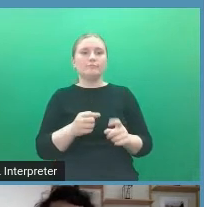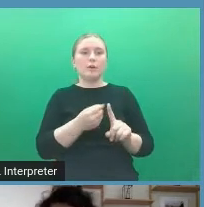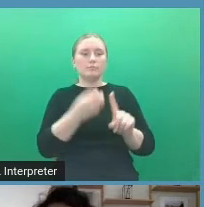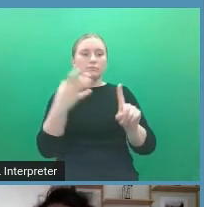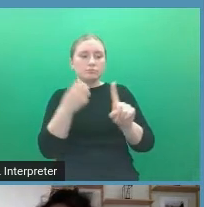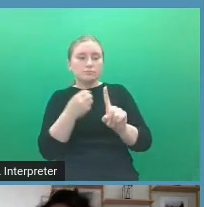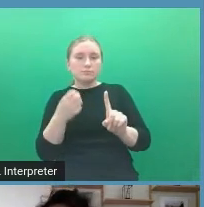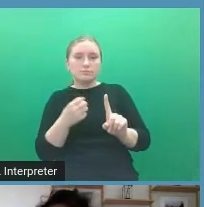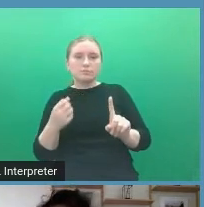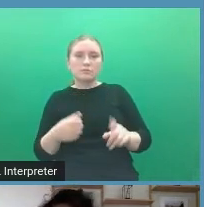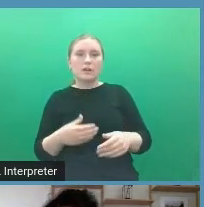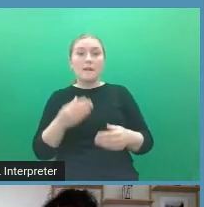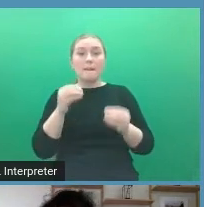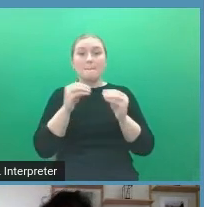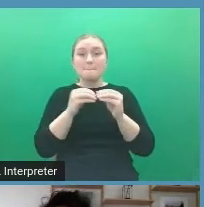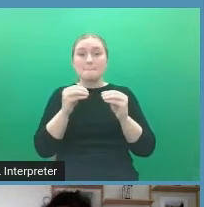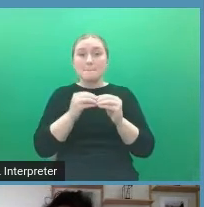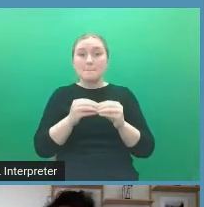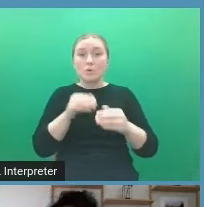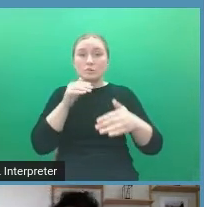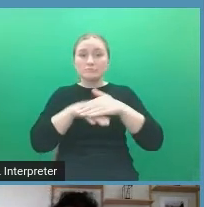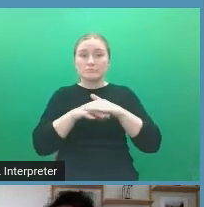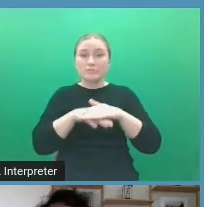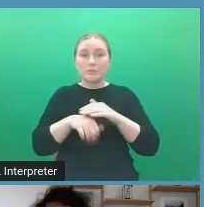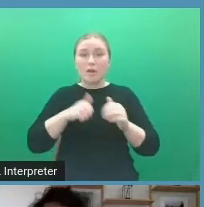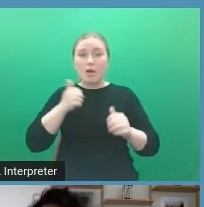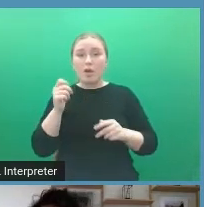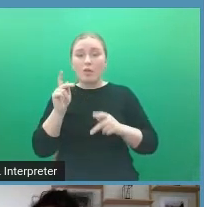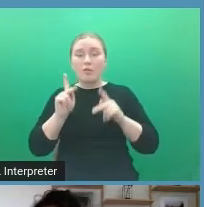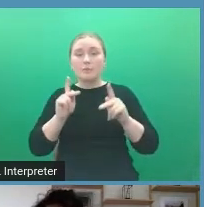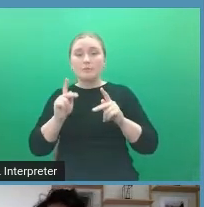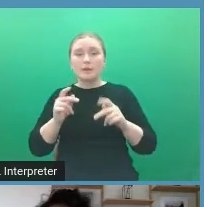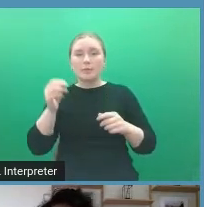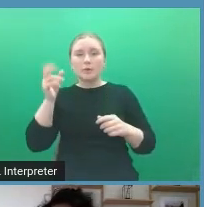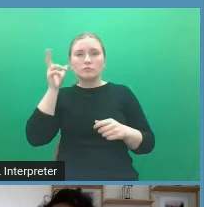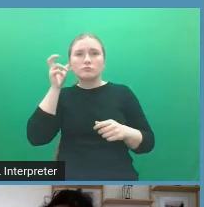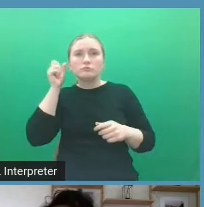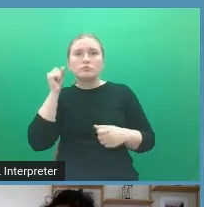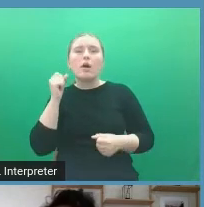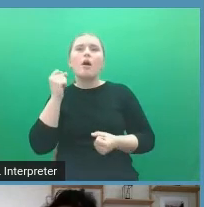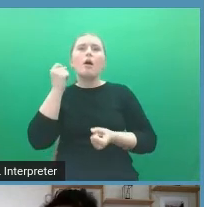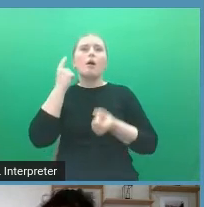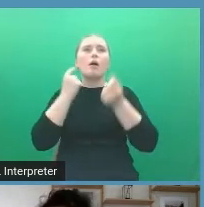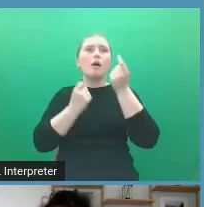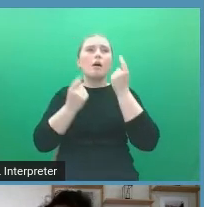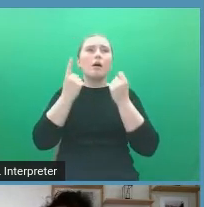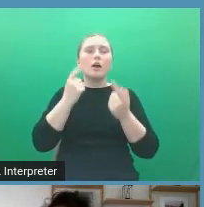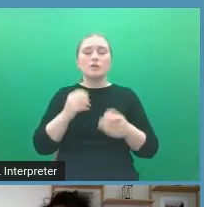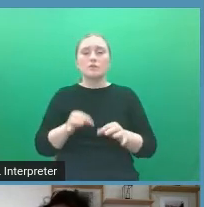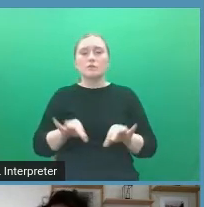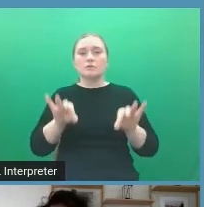who can't see. So capturing that info in addition to the post itself is really really critical. And